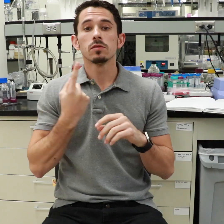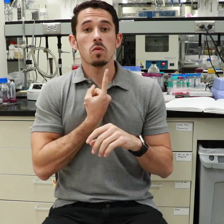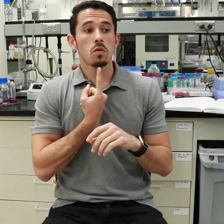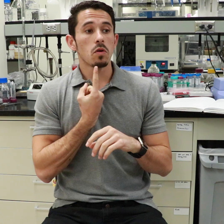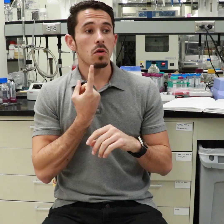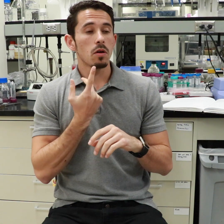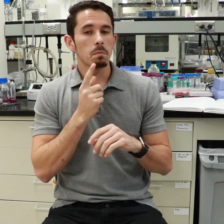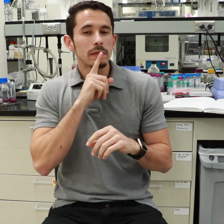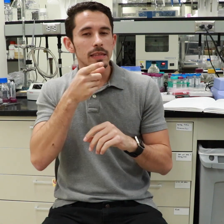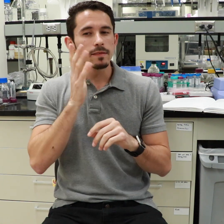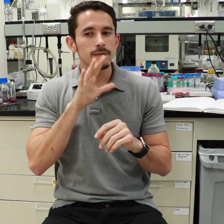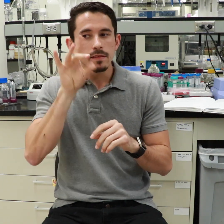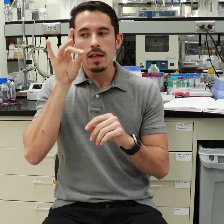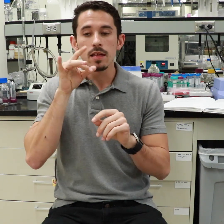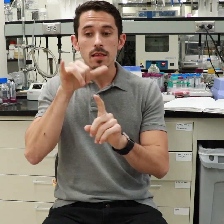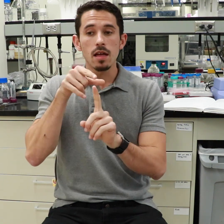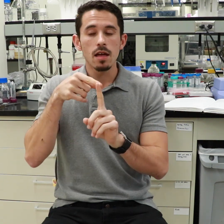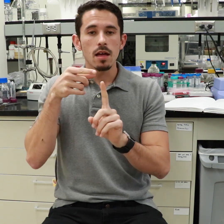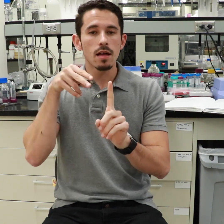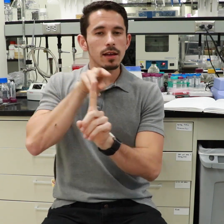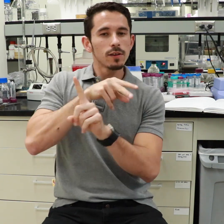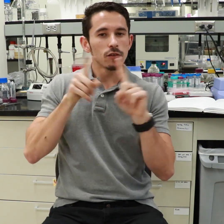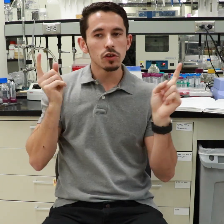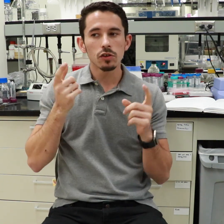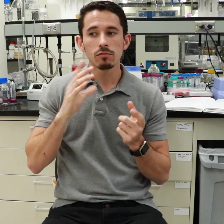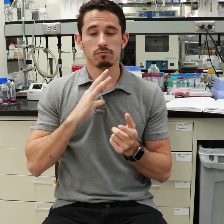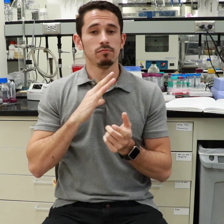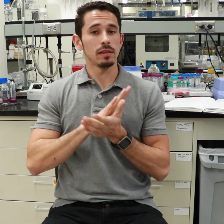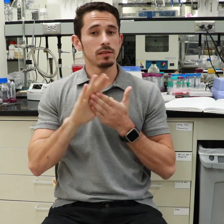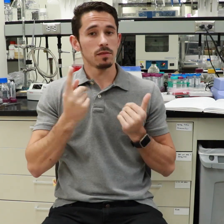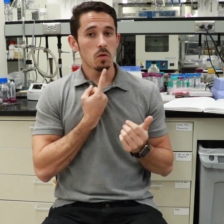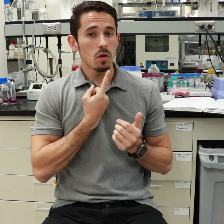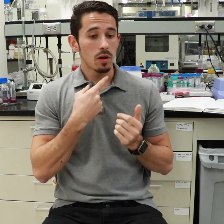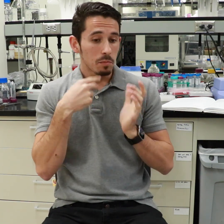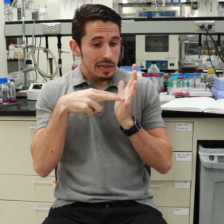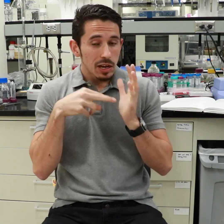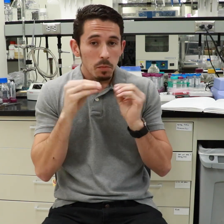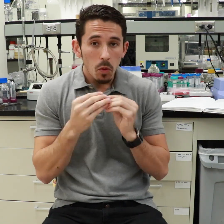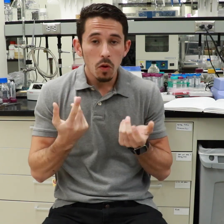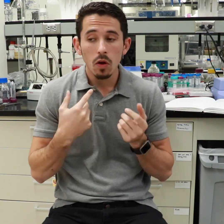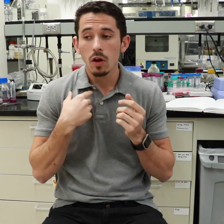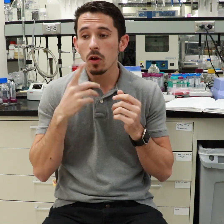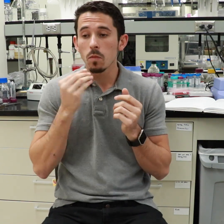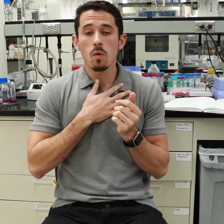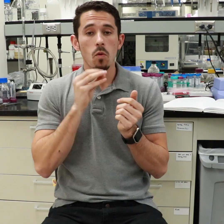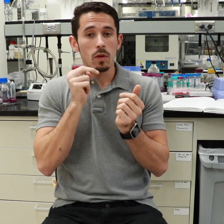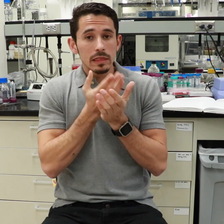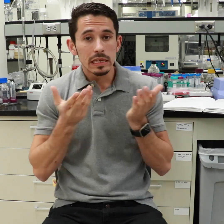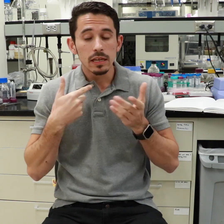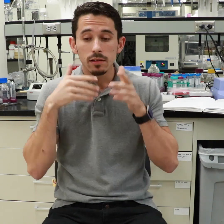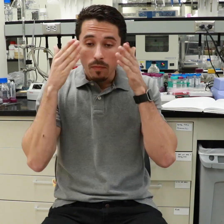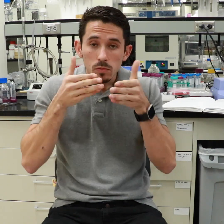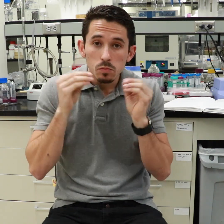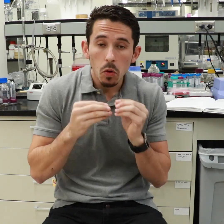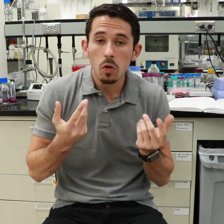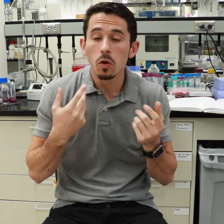I’m the only deaf person here, but really -- it’s nice being alone. I get to read more, I get to do my own thing, and I focus more.